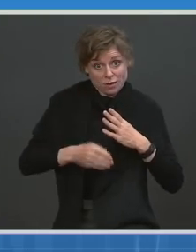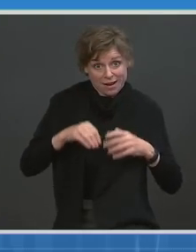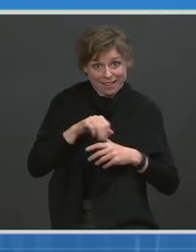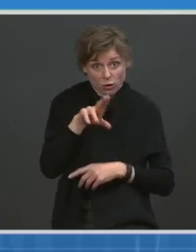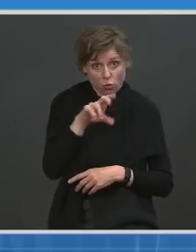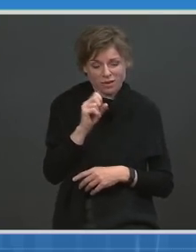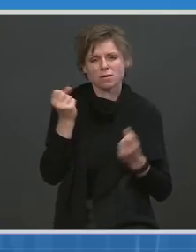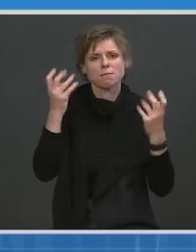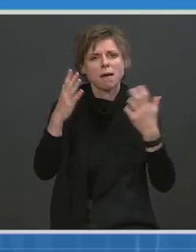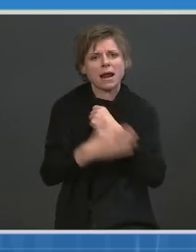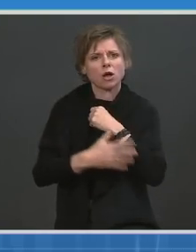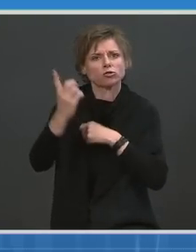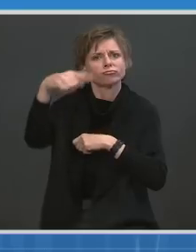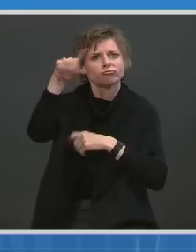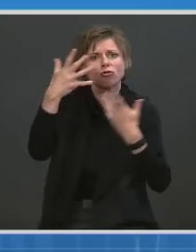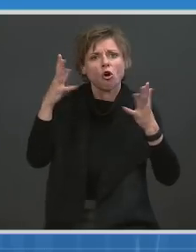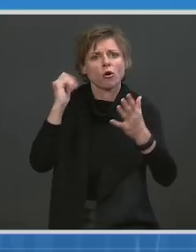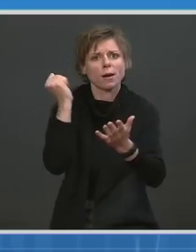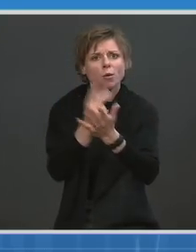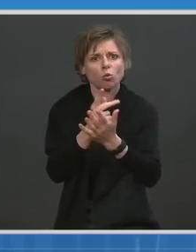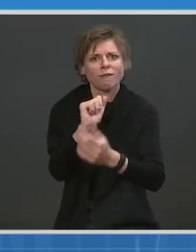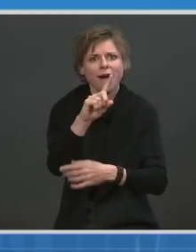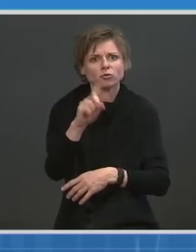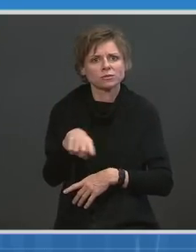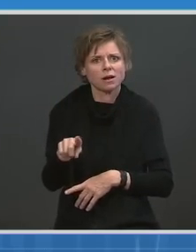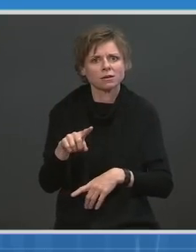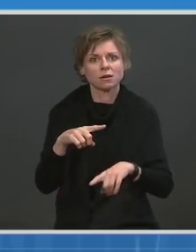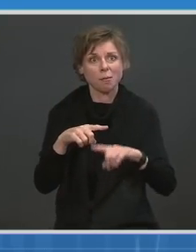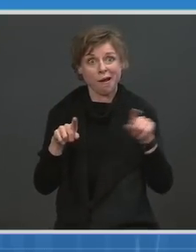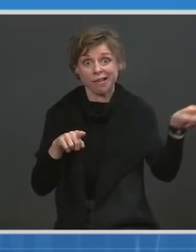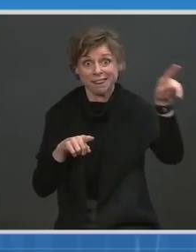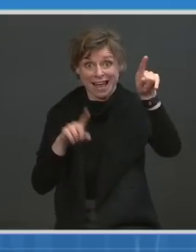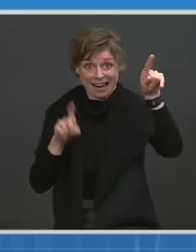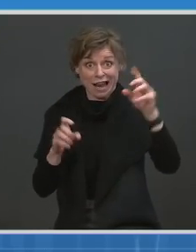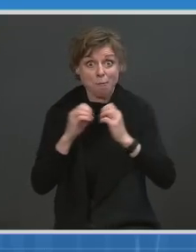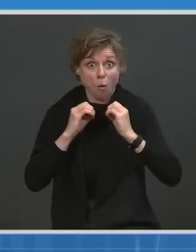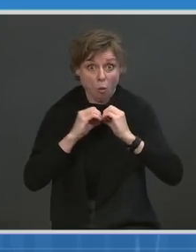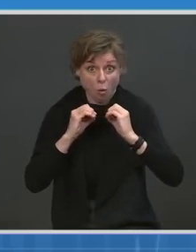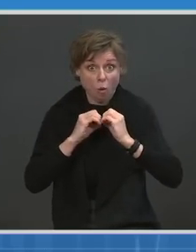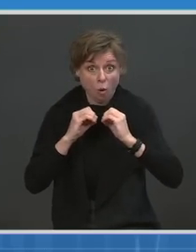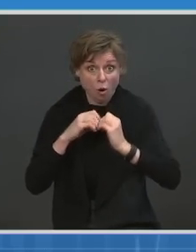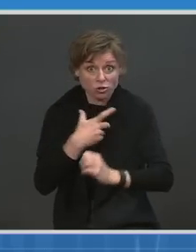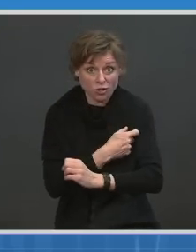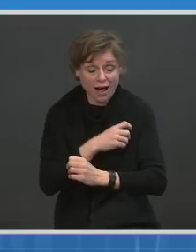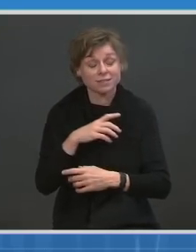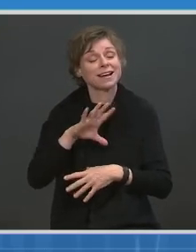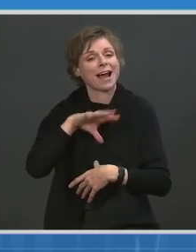AstraZeneca but need more supply. That includes Canada and Mexico.